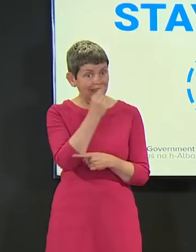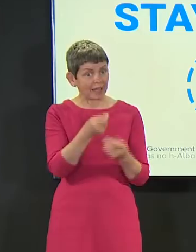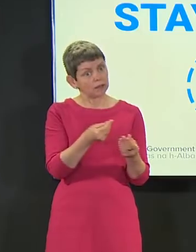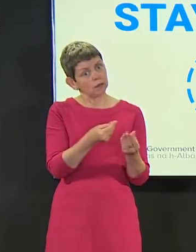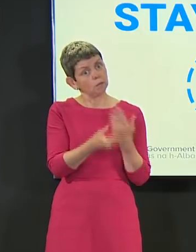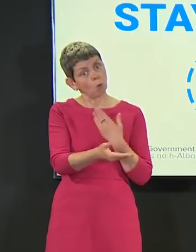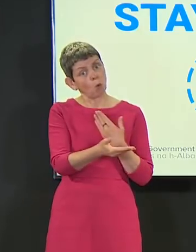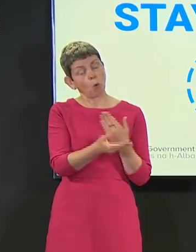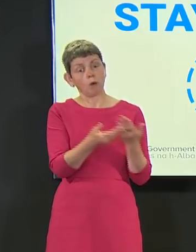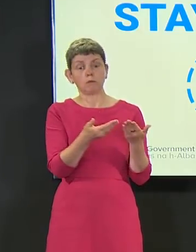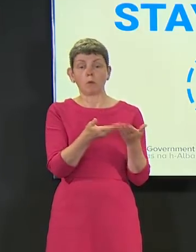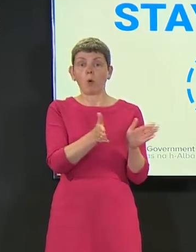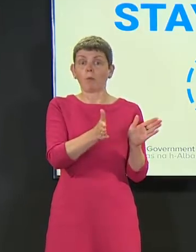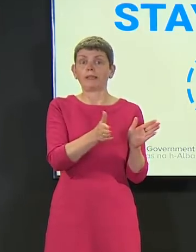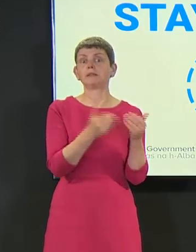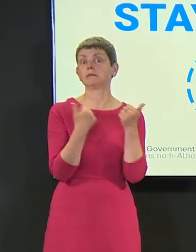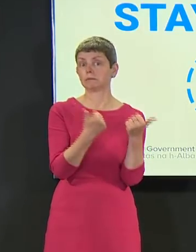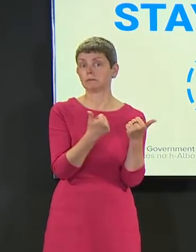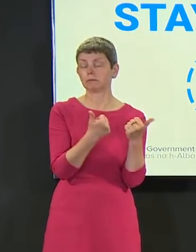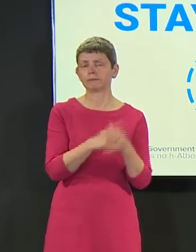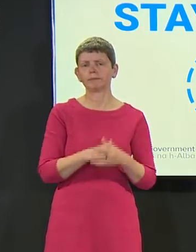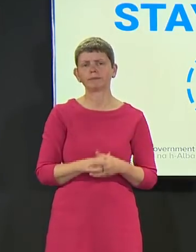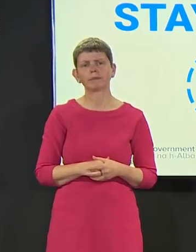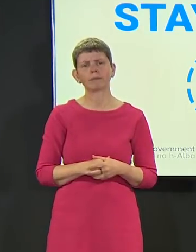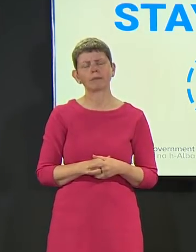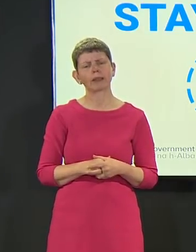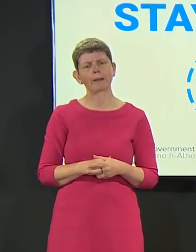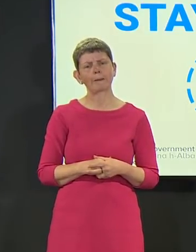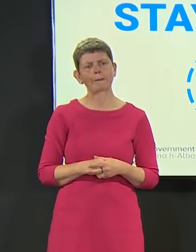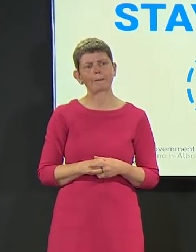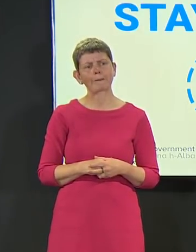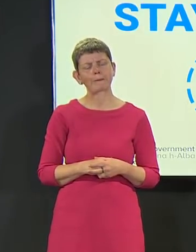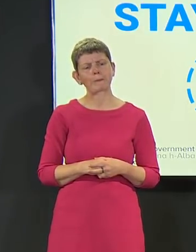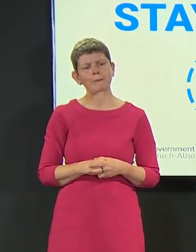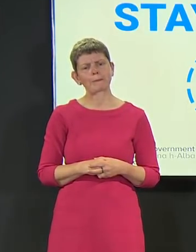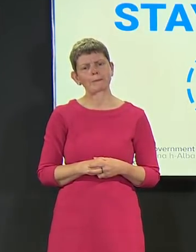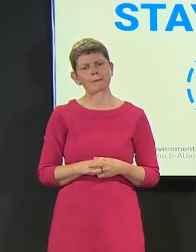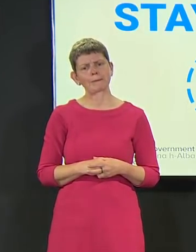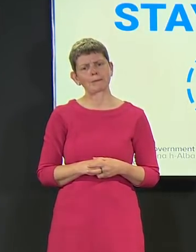um I'll be corrected if I'm wrong here I'm not sure you're strictly correct in terms